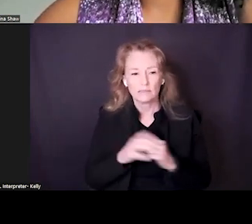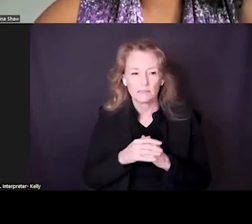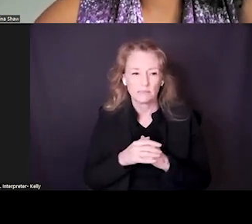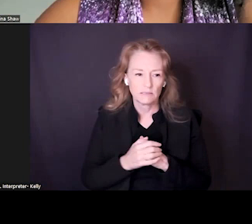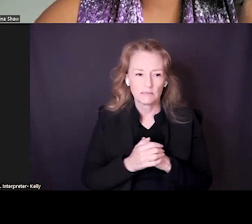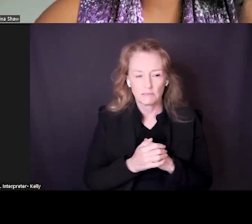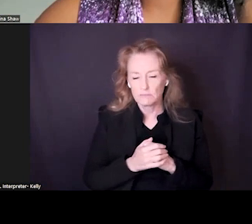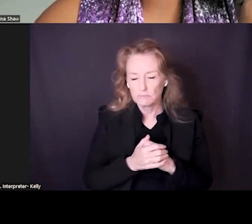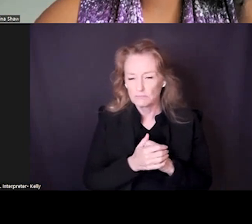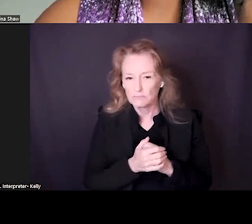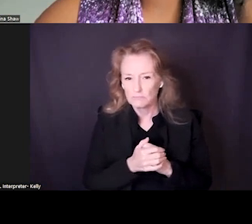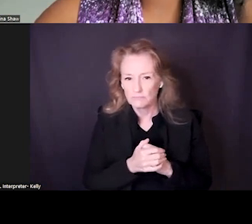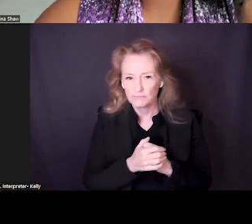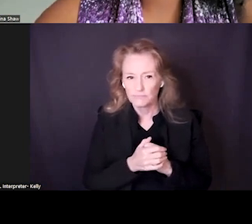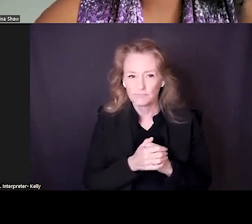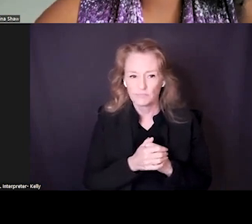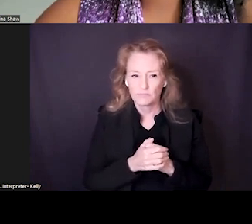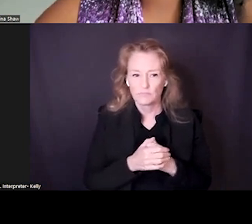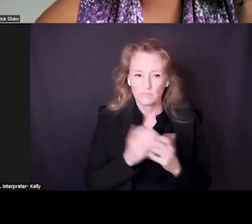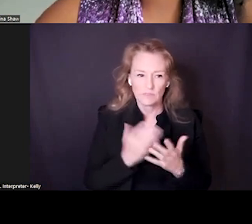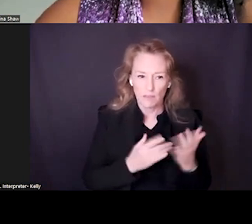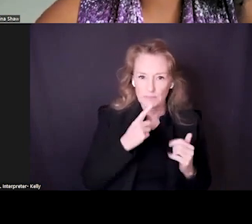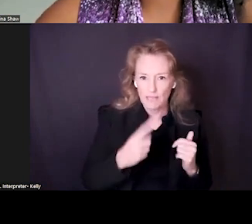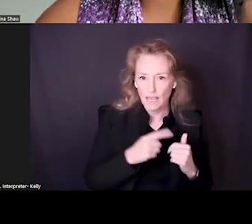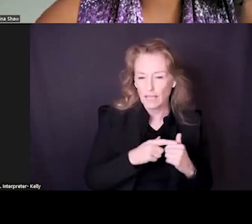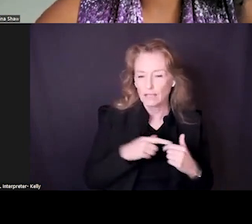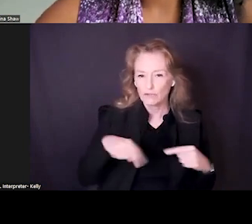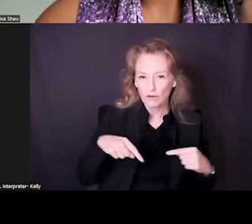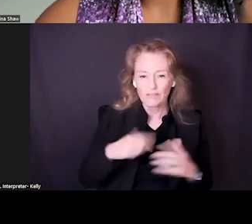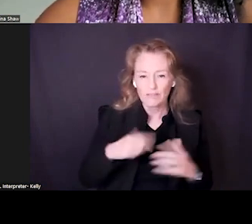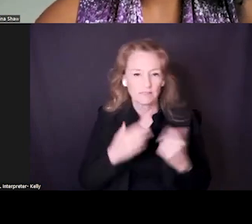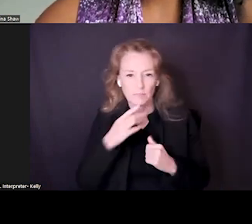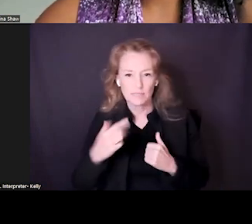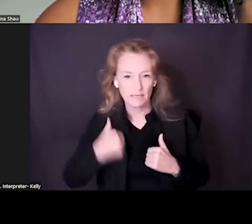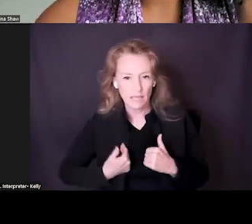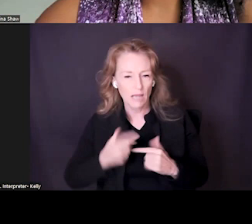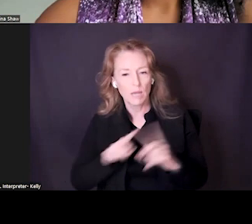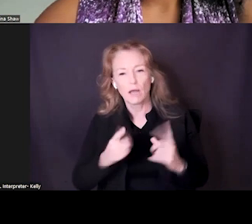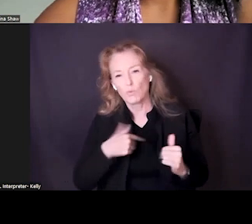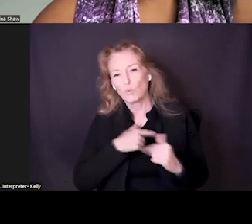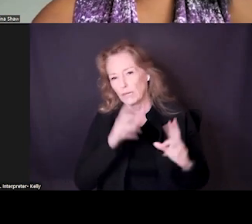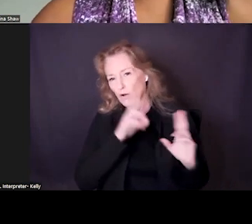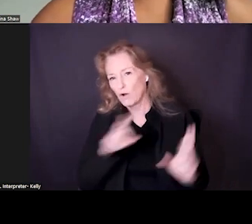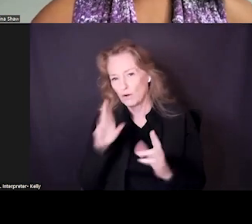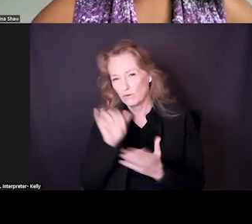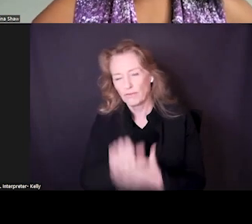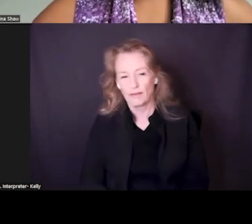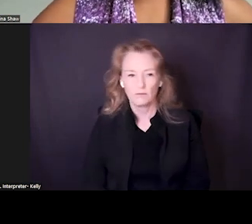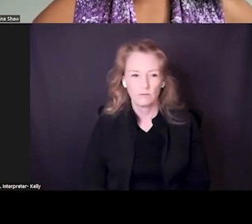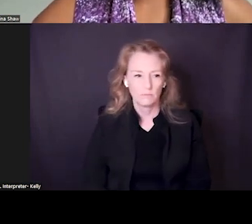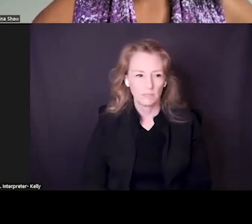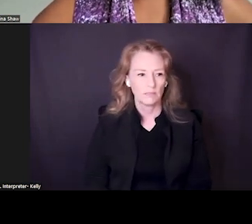IT IS A LOT SO WE HONORED THAT.